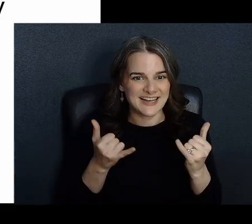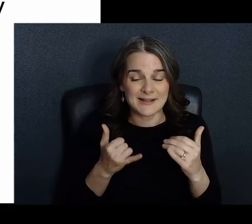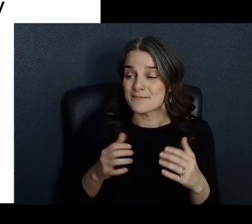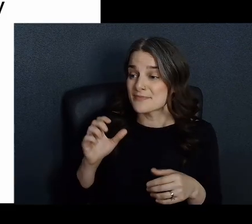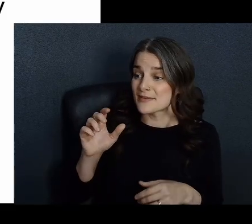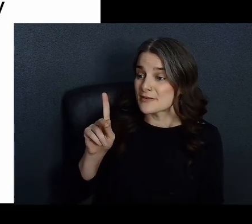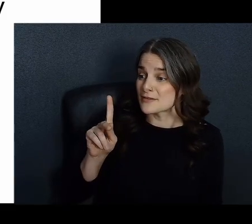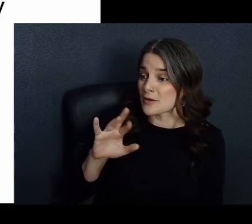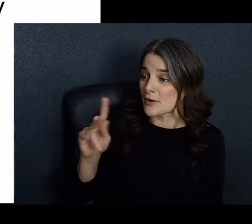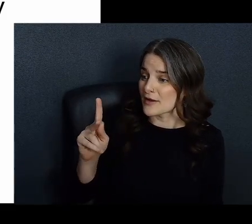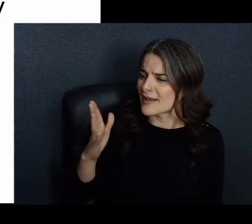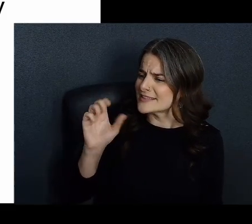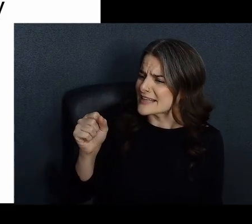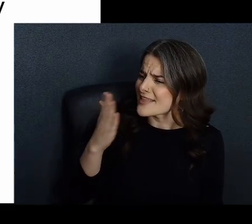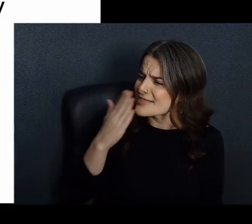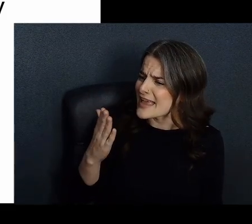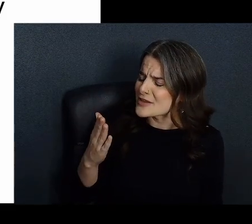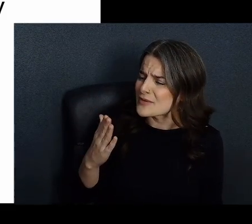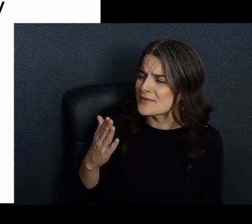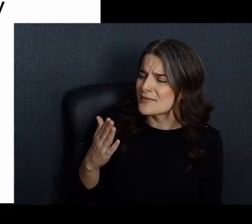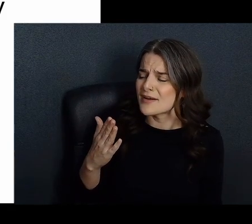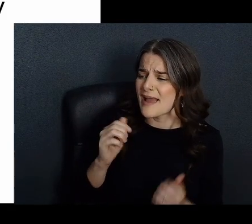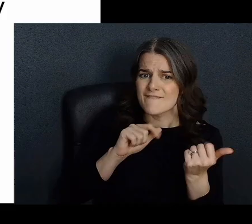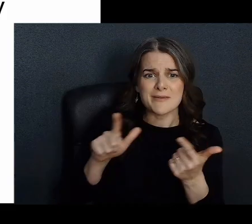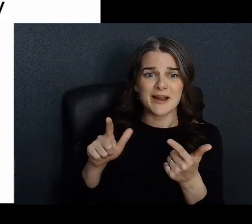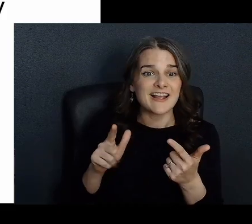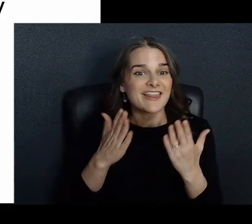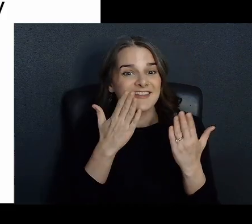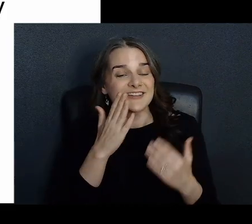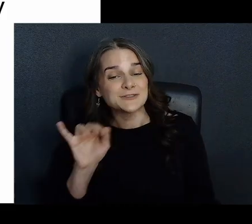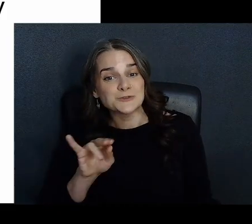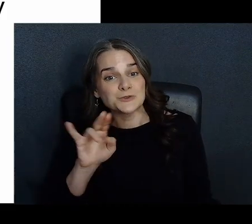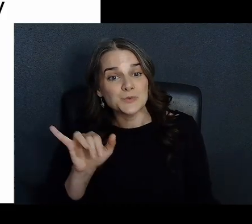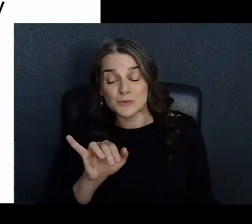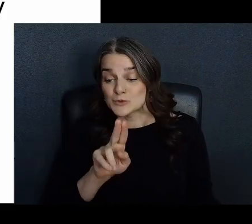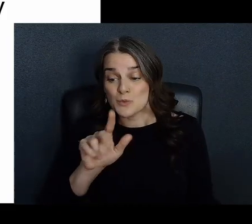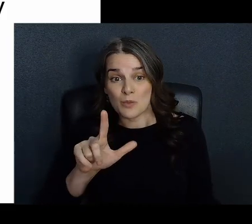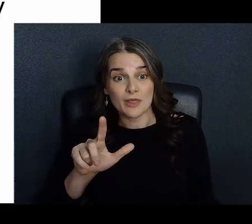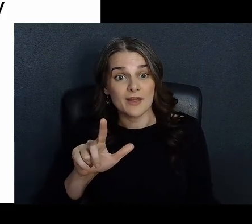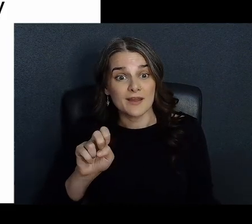Jule Ann, thank you so much for your continuous expertise